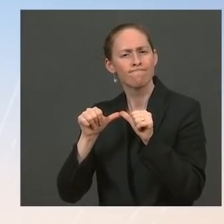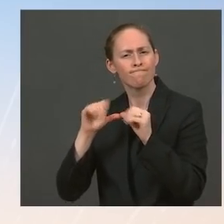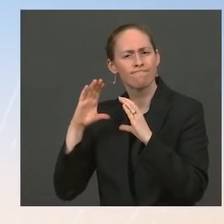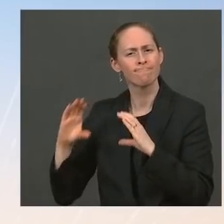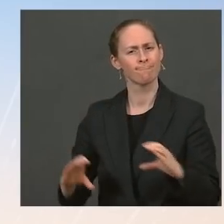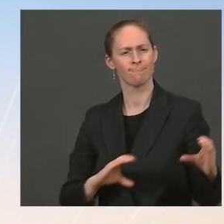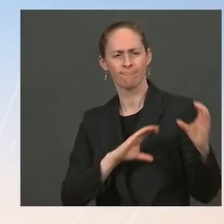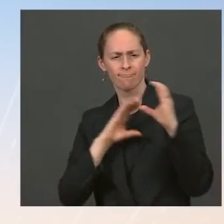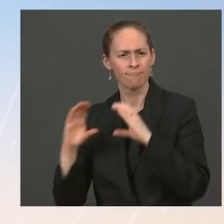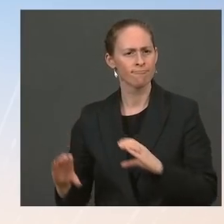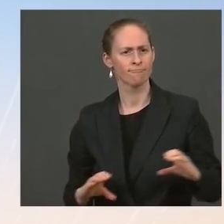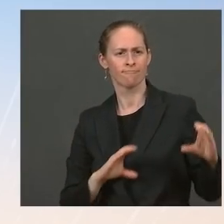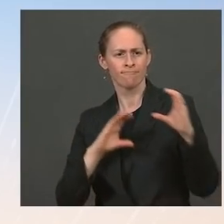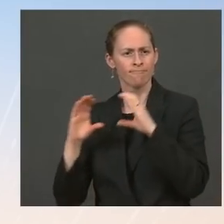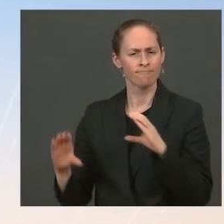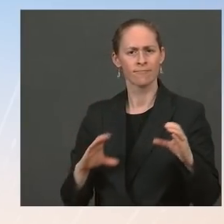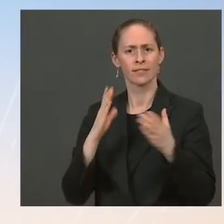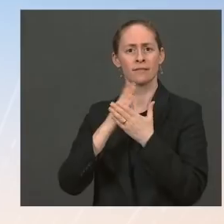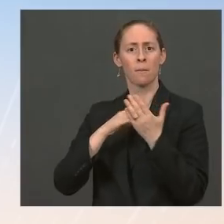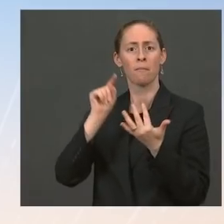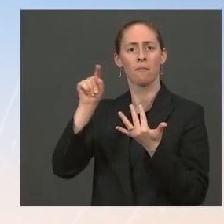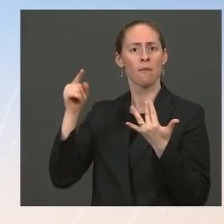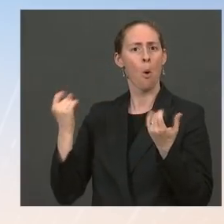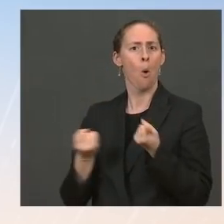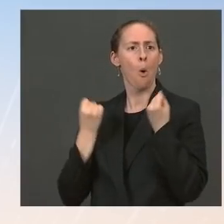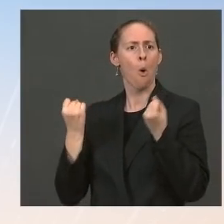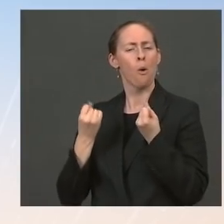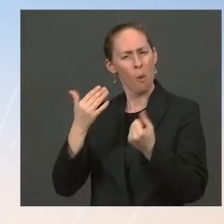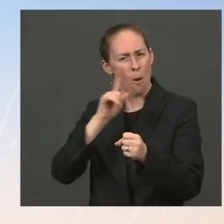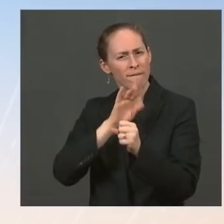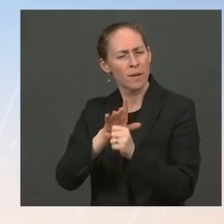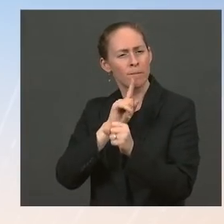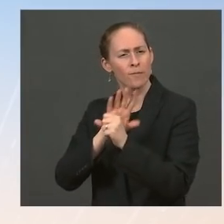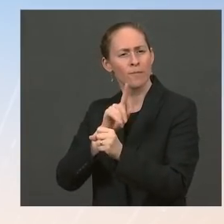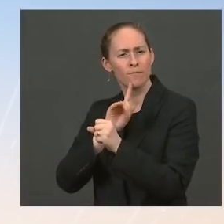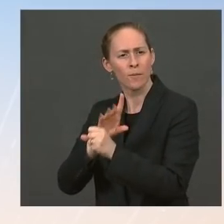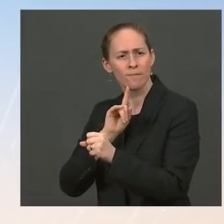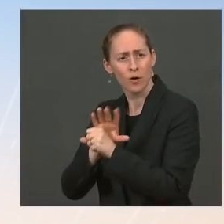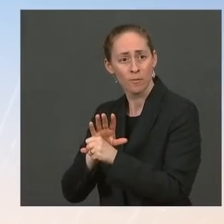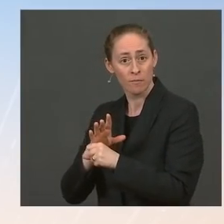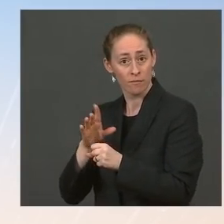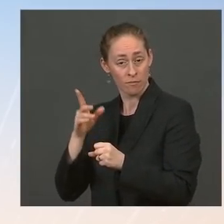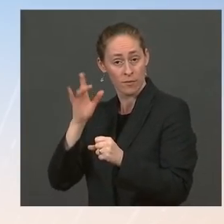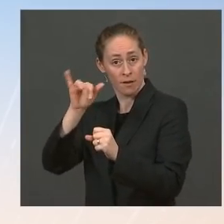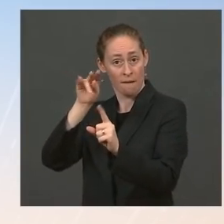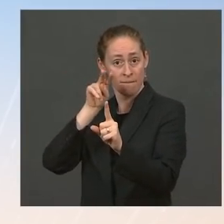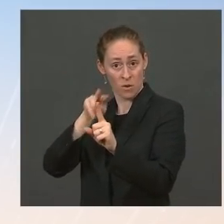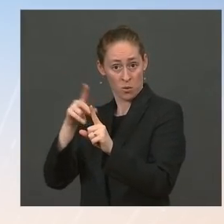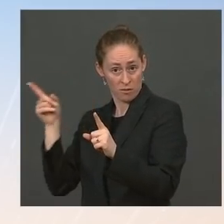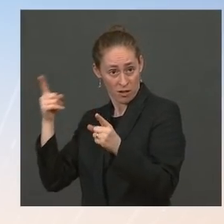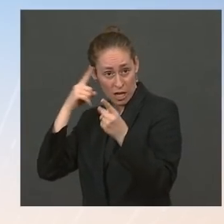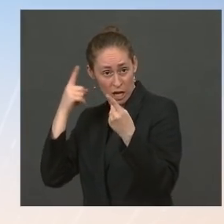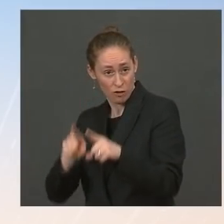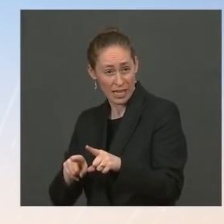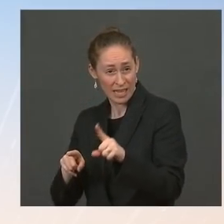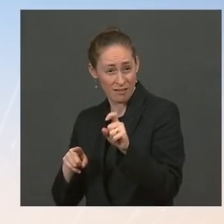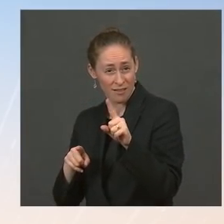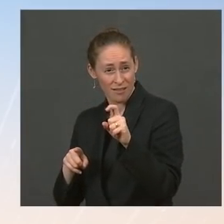Does the White House endorse that position? What more do you guys want to see about getting more ambassadors put in place? So very few have been at this point.